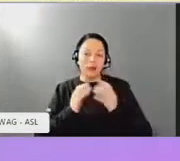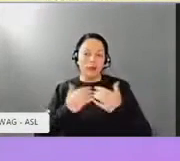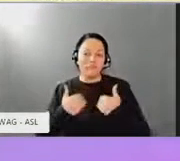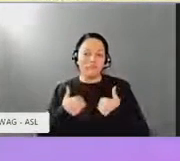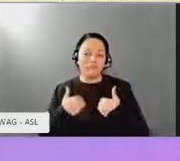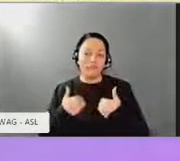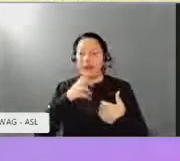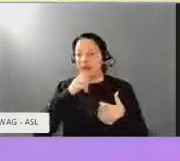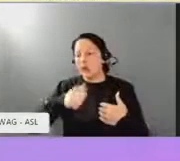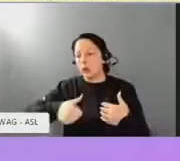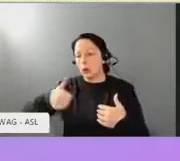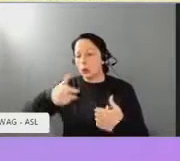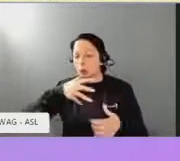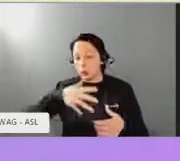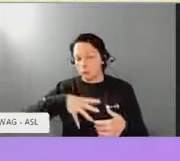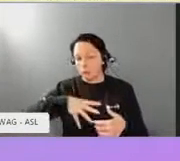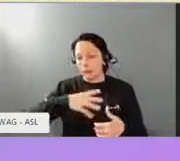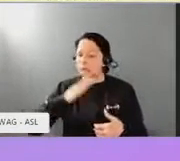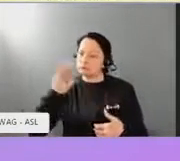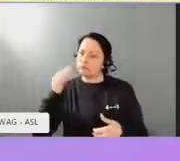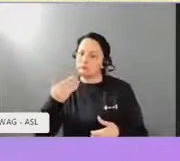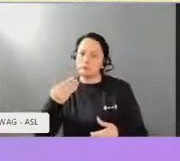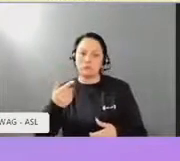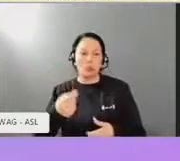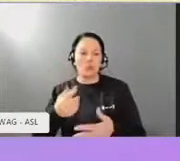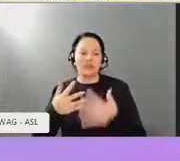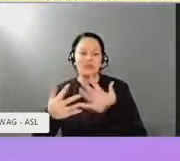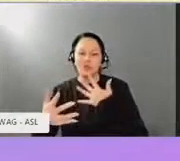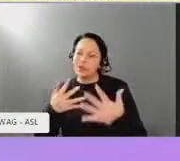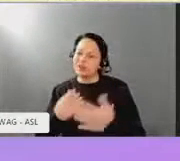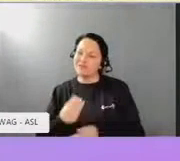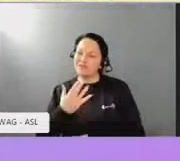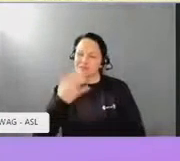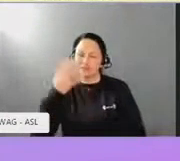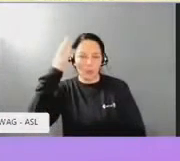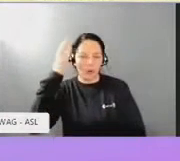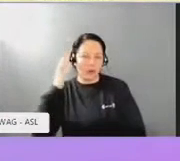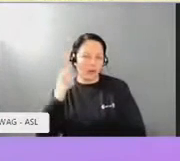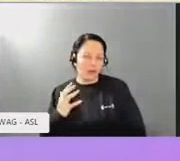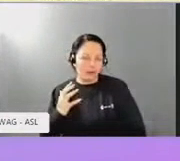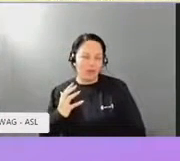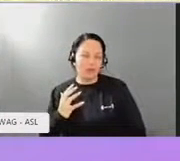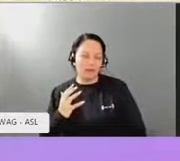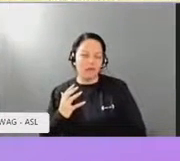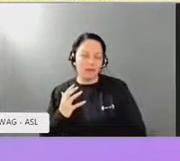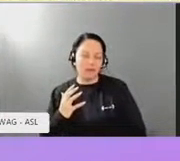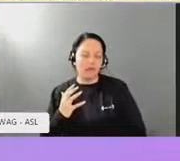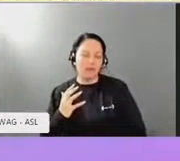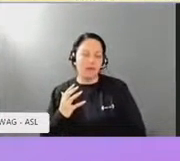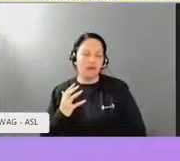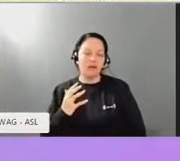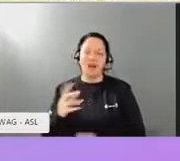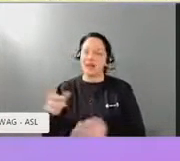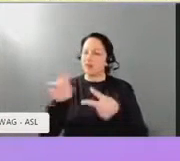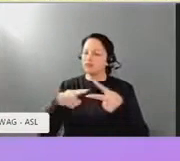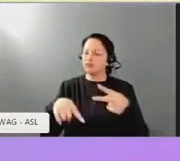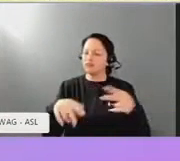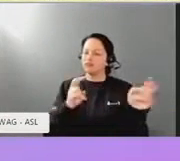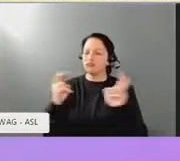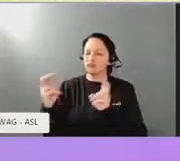clear. I have a person in the middle with a big brown beard and brown hair beard I have an older lady, apparently,